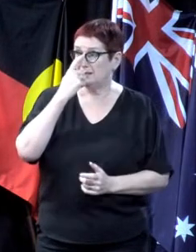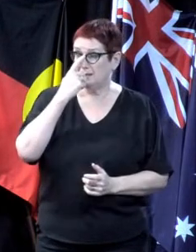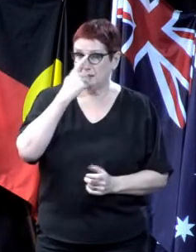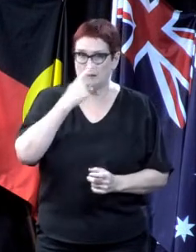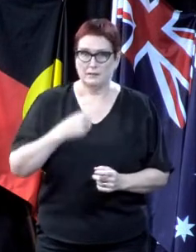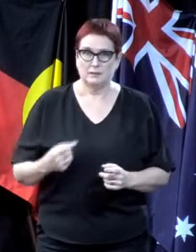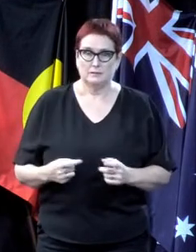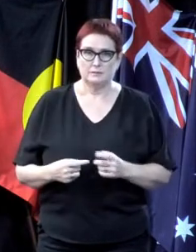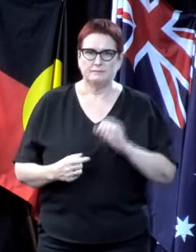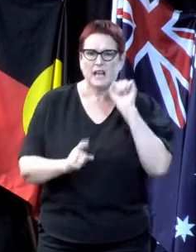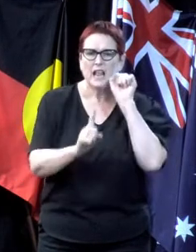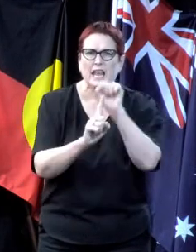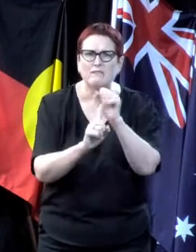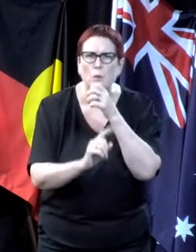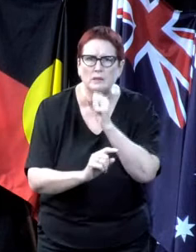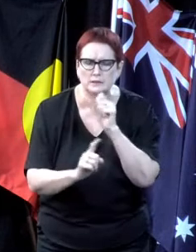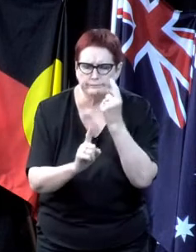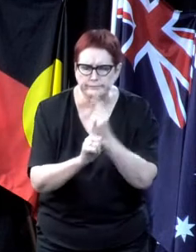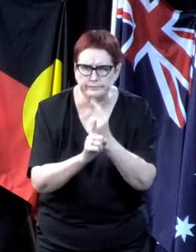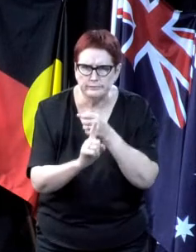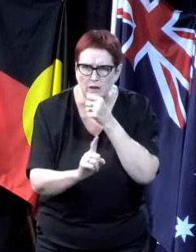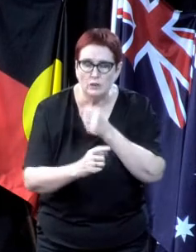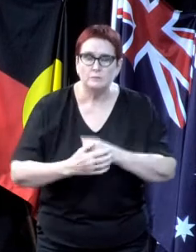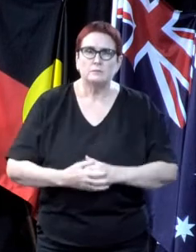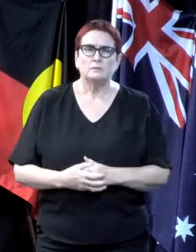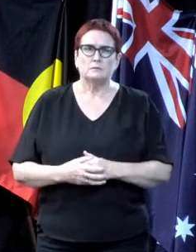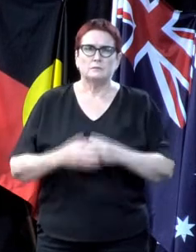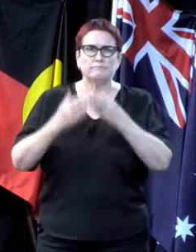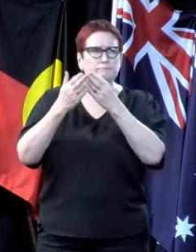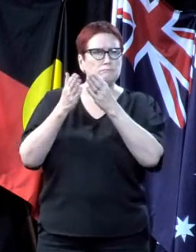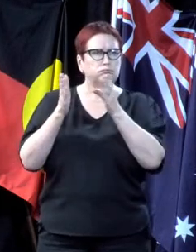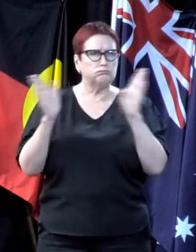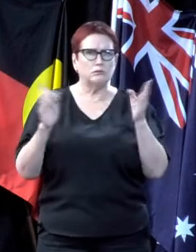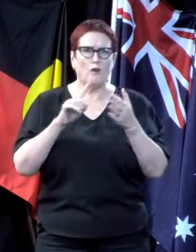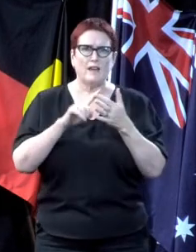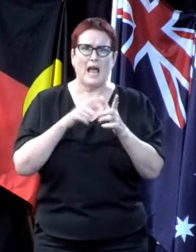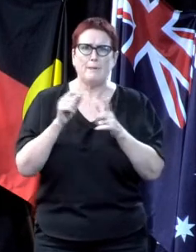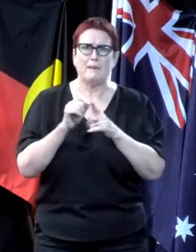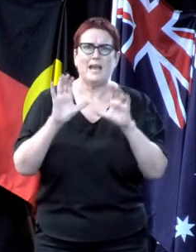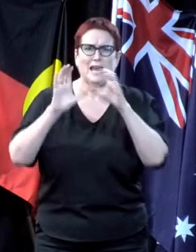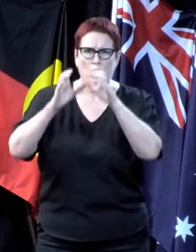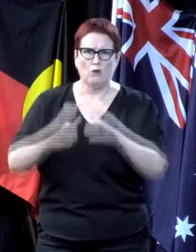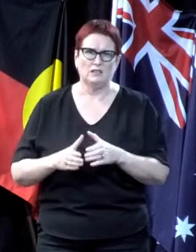This – yes, around broadening the scope of the EAP categories for our students with disabilities.